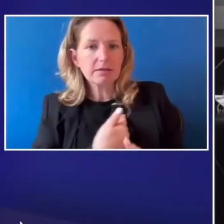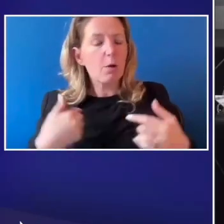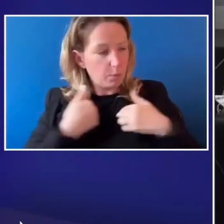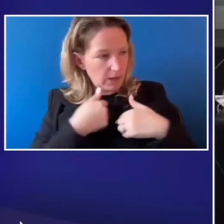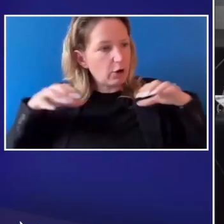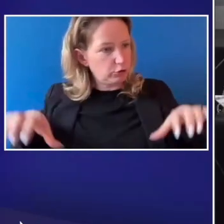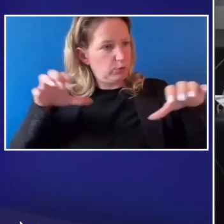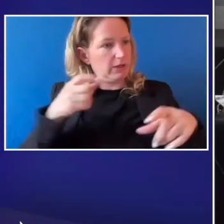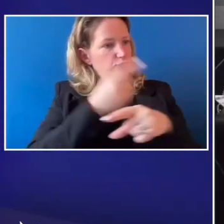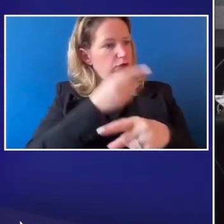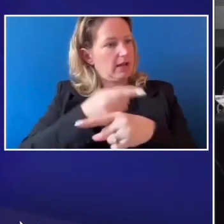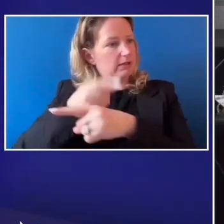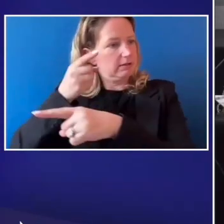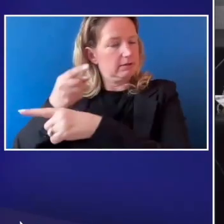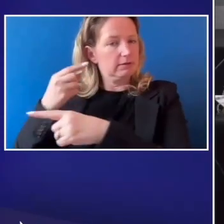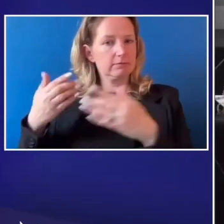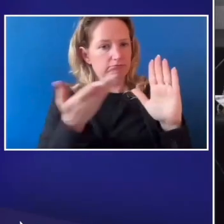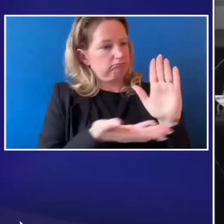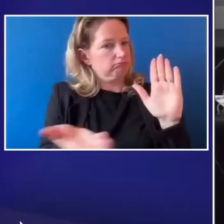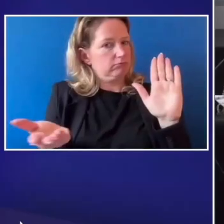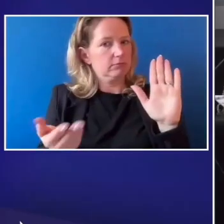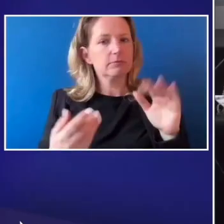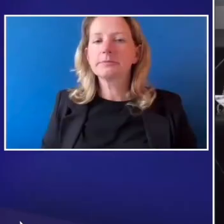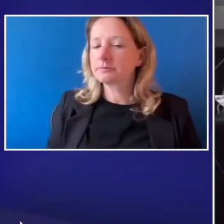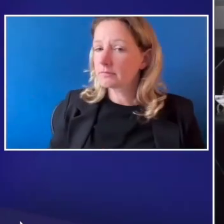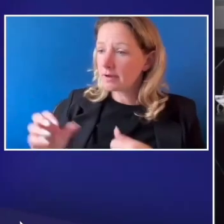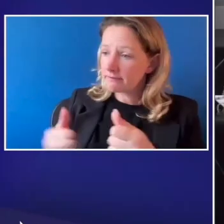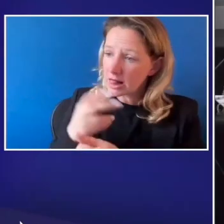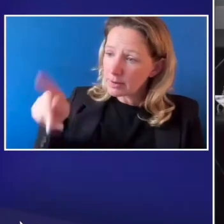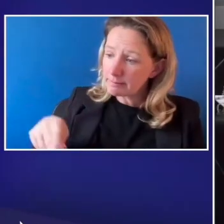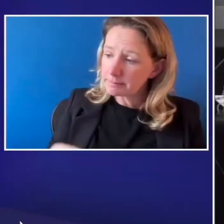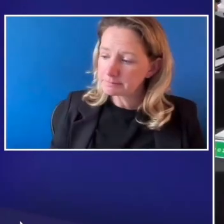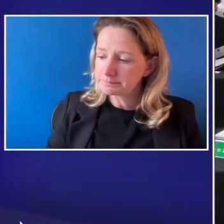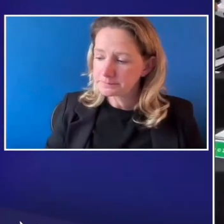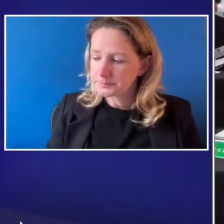Any follow-up there, Heather, before I move along. And what would be